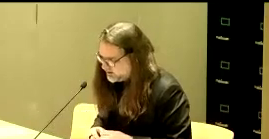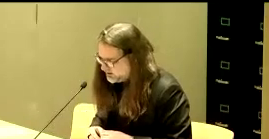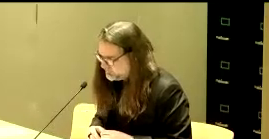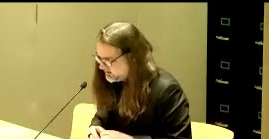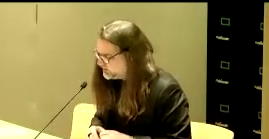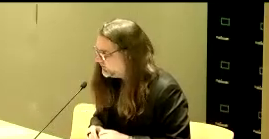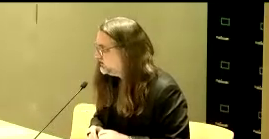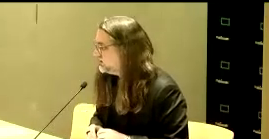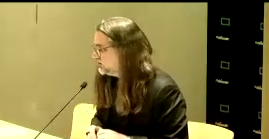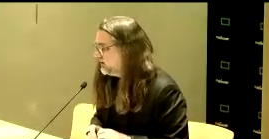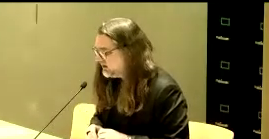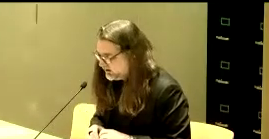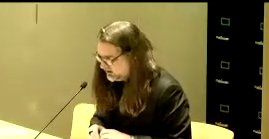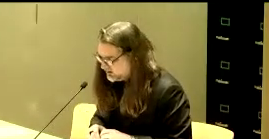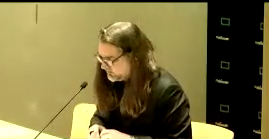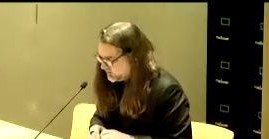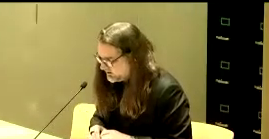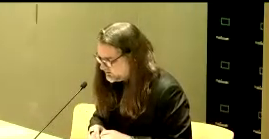of data-driven decision making in a time of crisis.